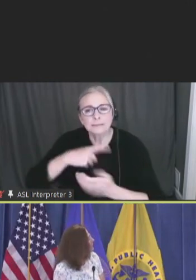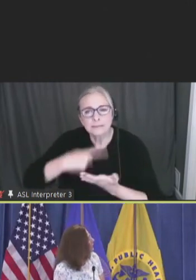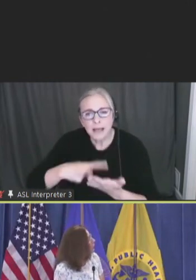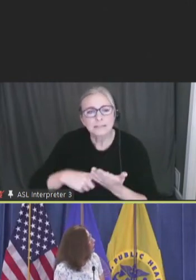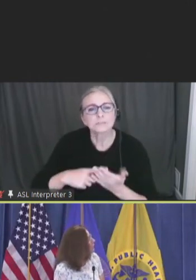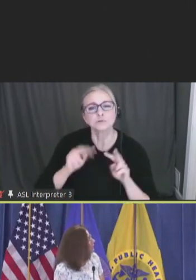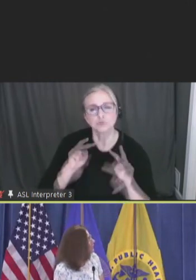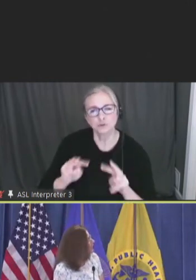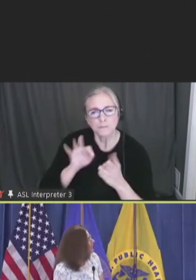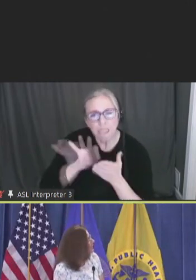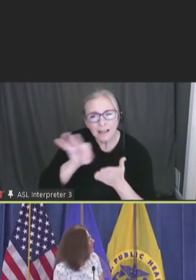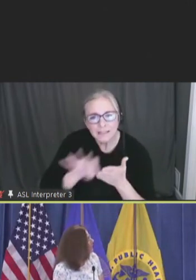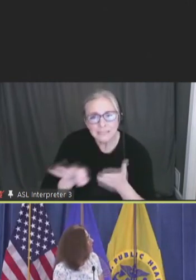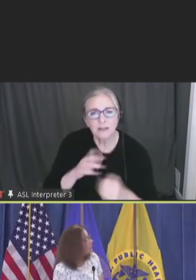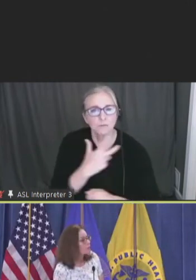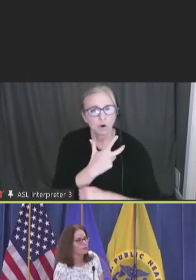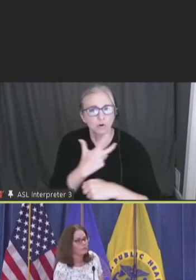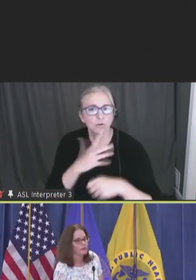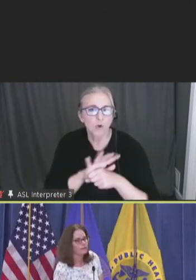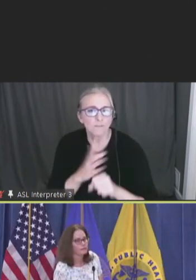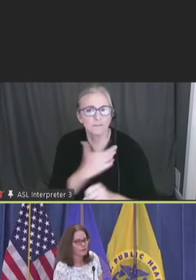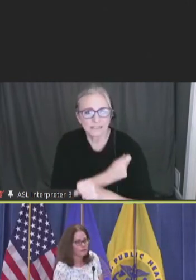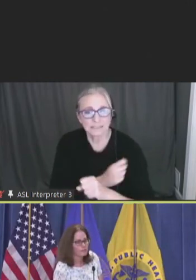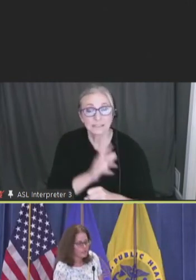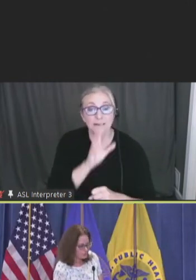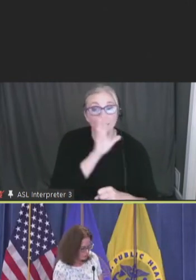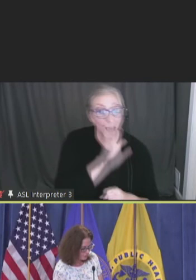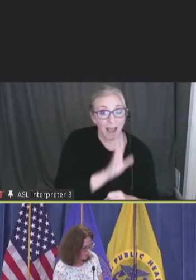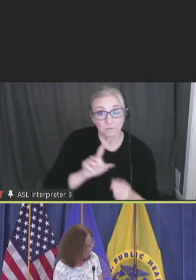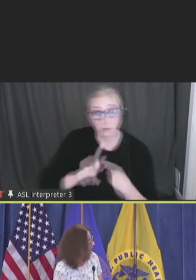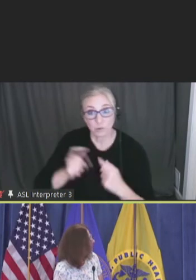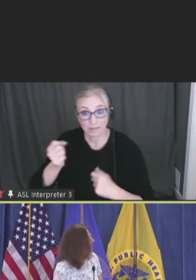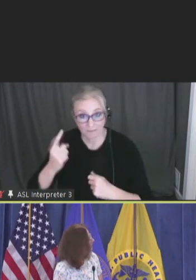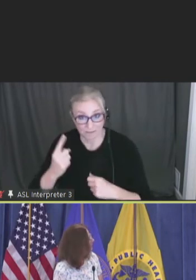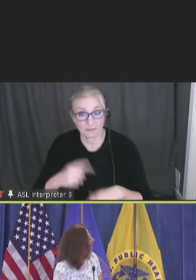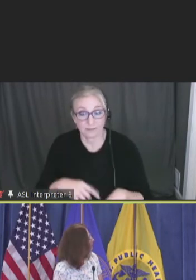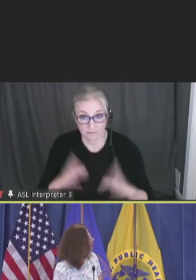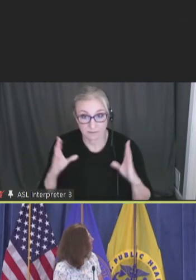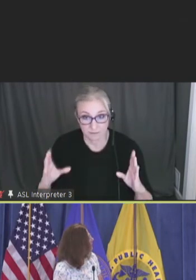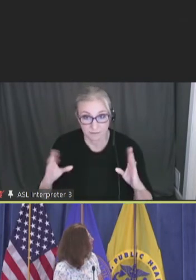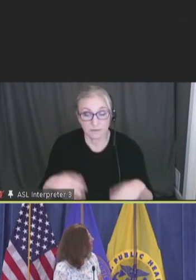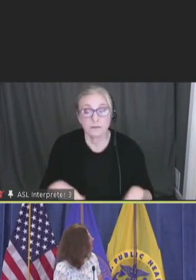COVID-19 vaccine safety in children 5 to 11 years.